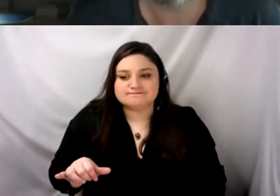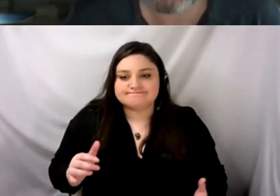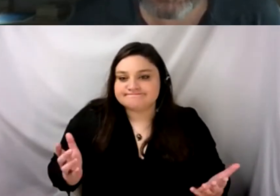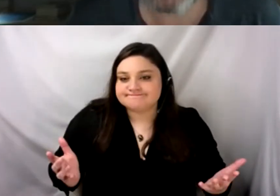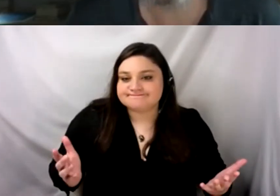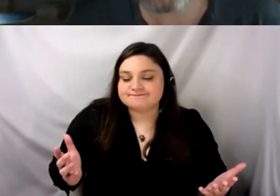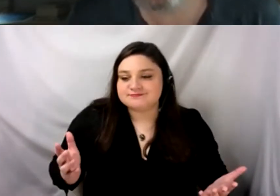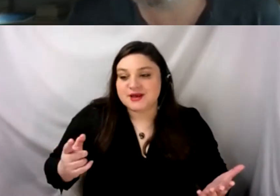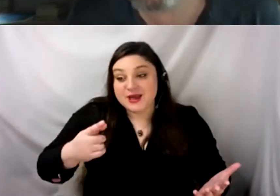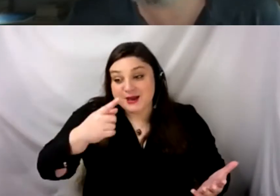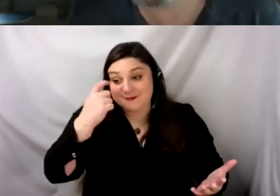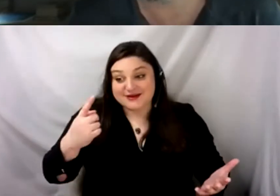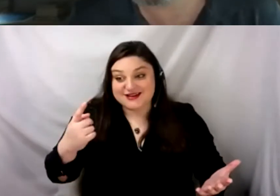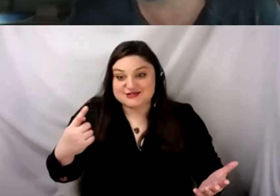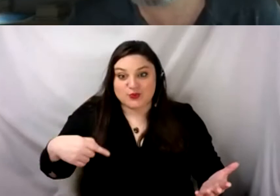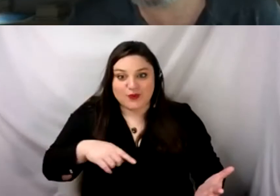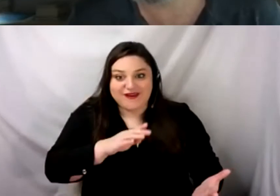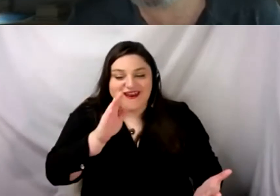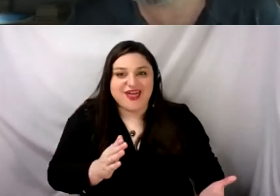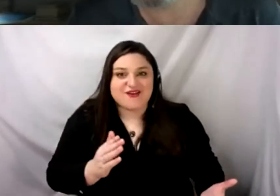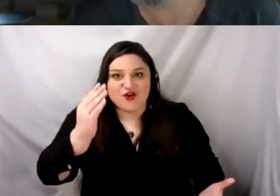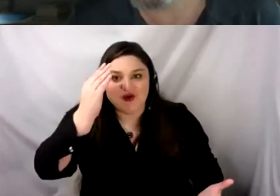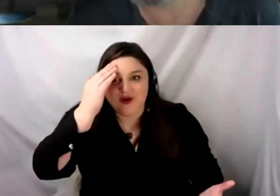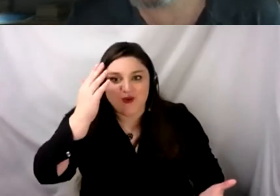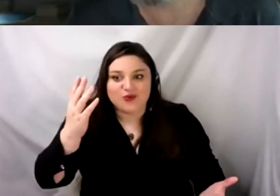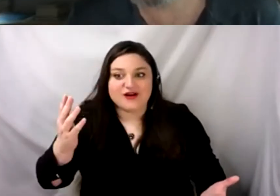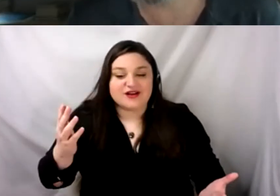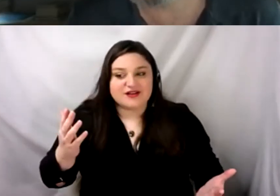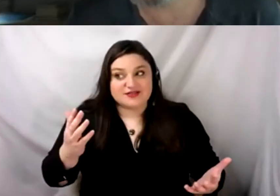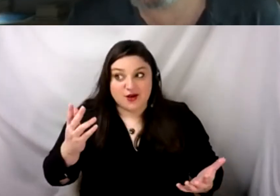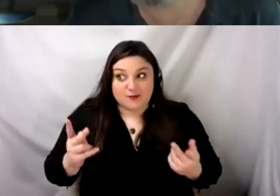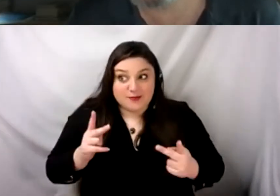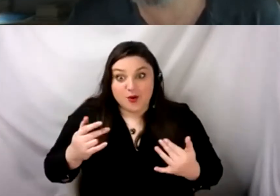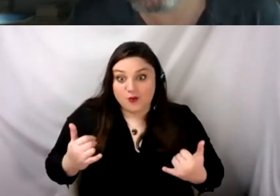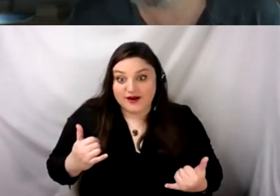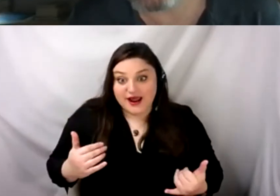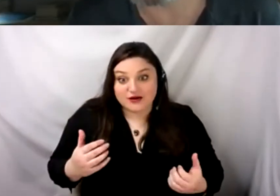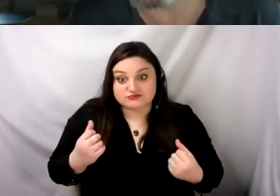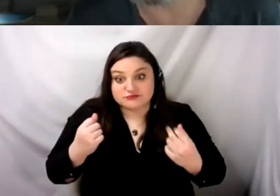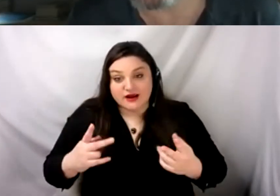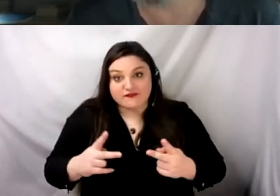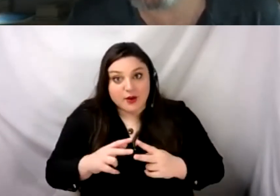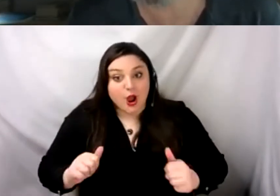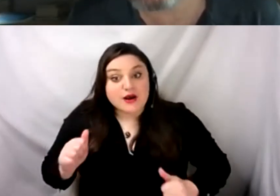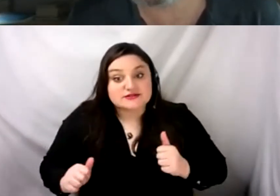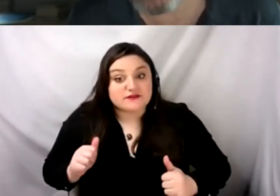that are very aggressive right now. And we are concerned for the safety of the people who come here. And also